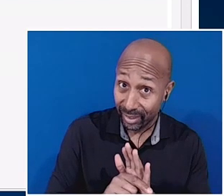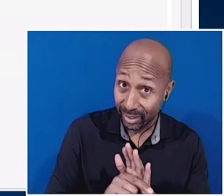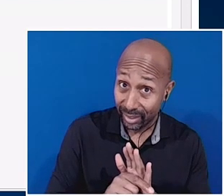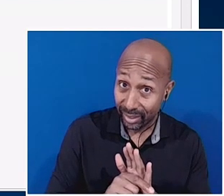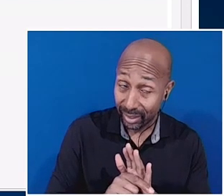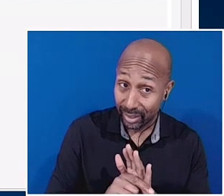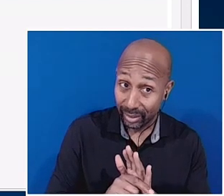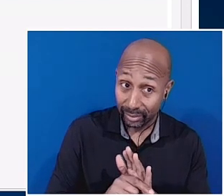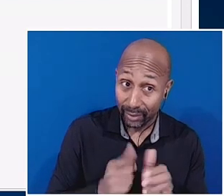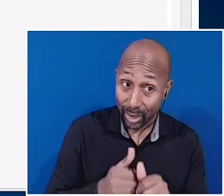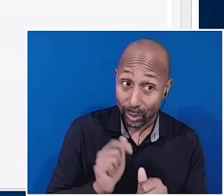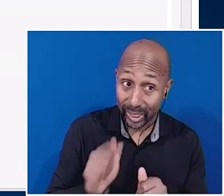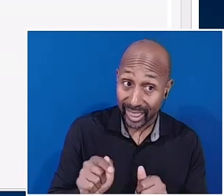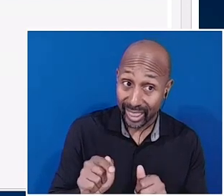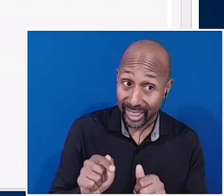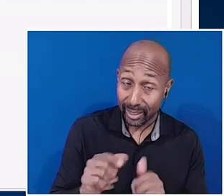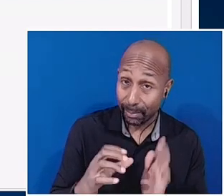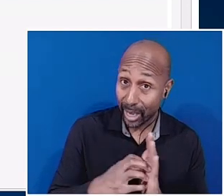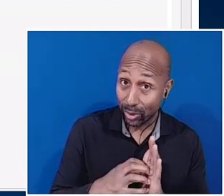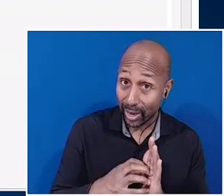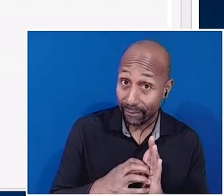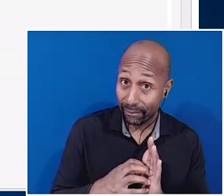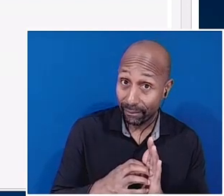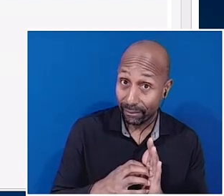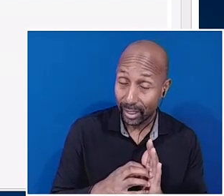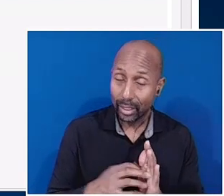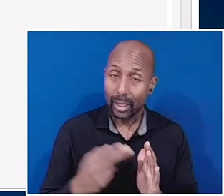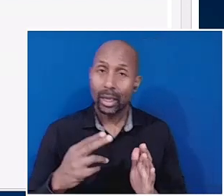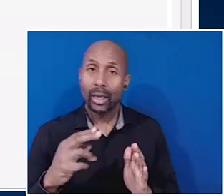I could let- I think I can let Donna come on here, but I think that's one of the a